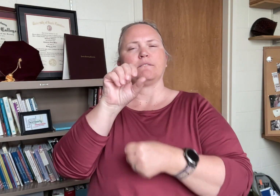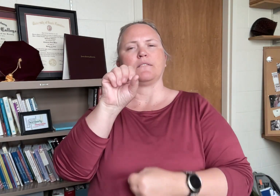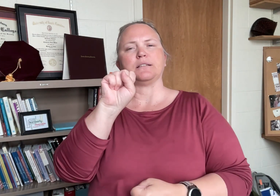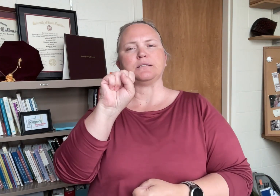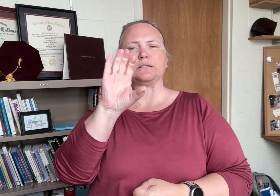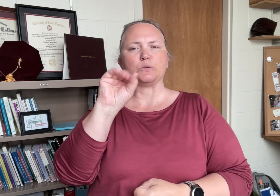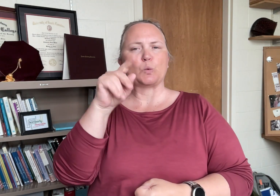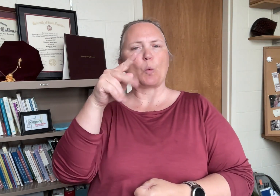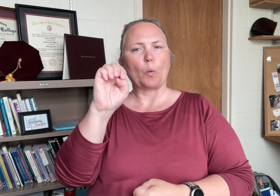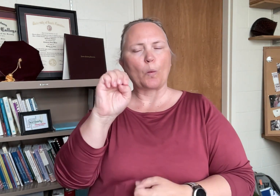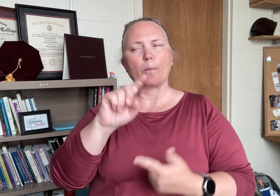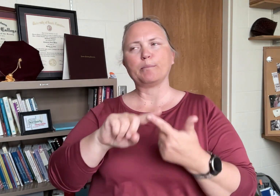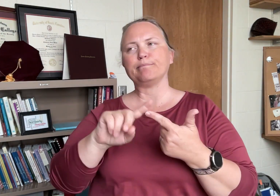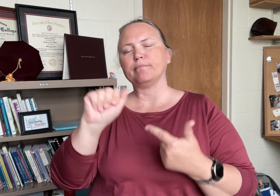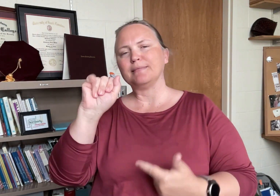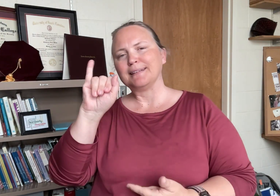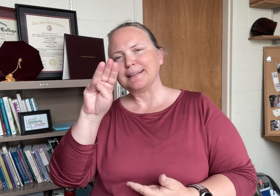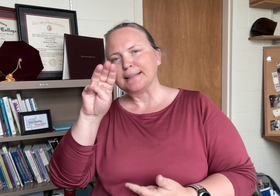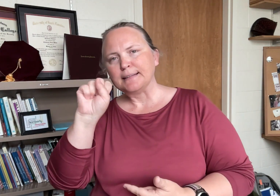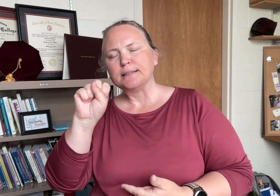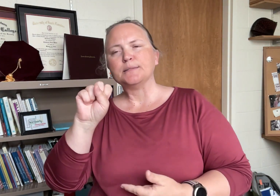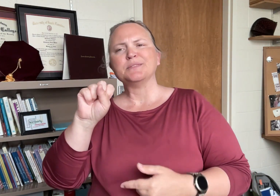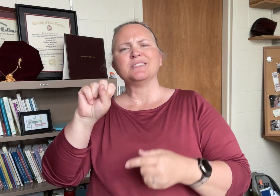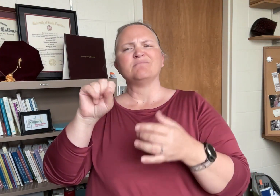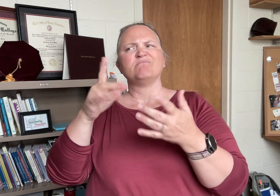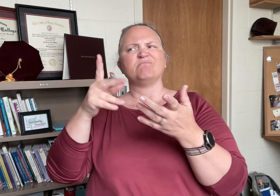As you look at their website, you'll find information about